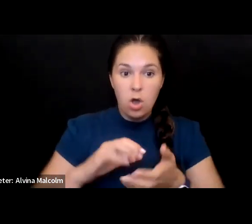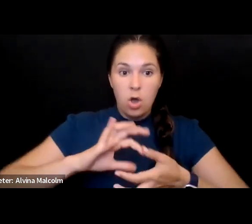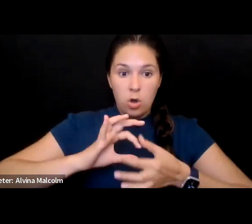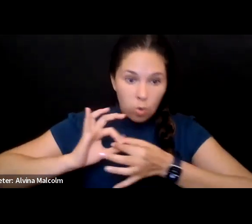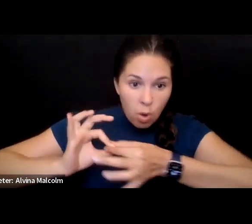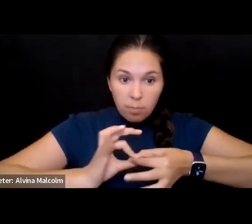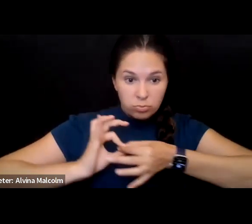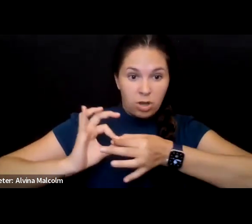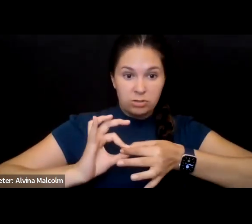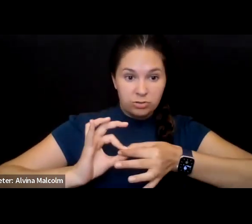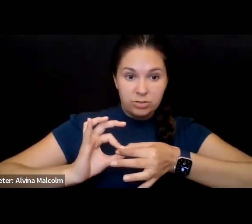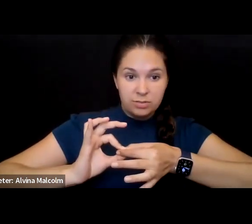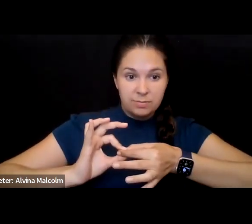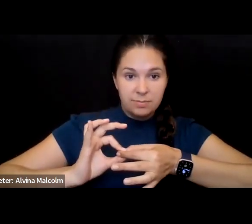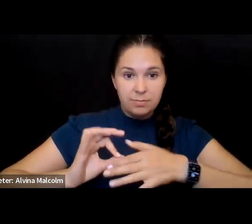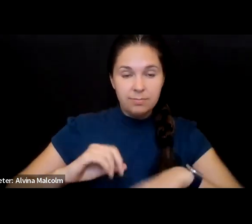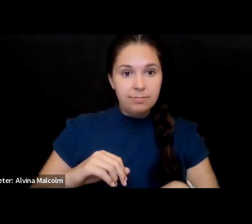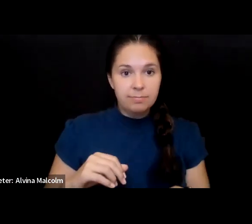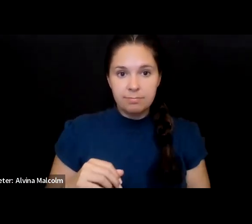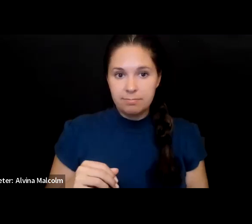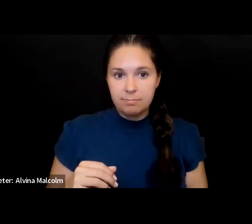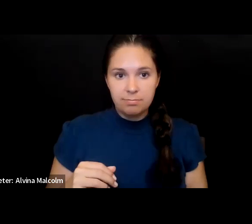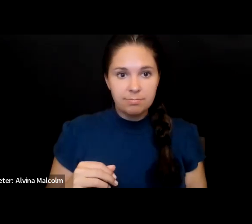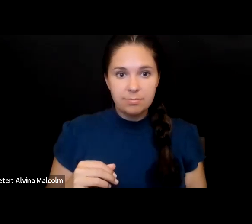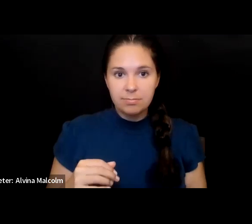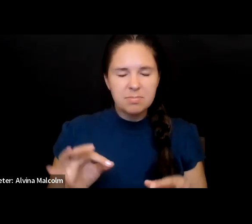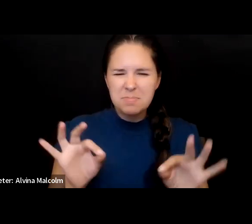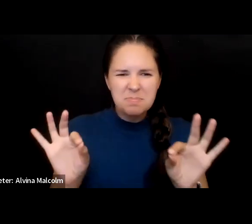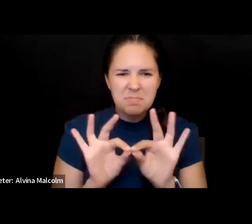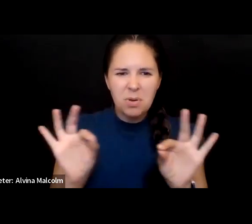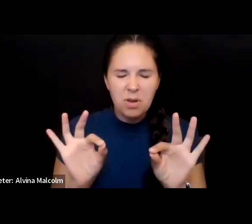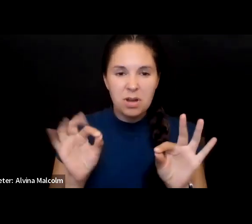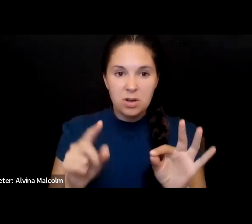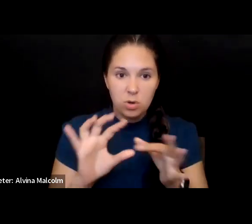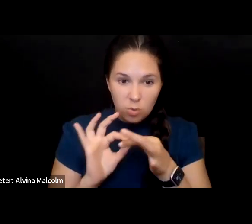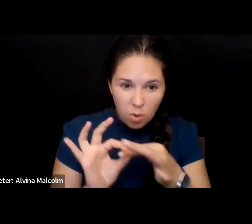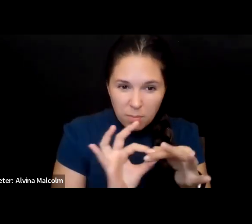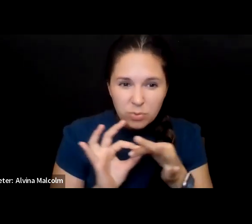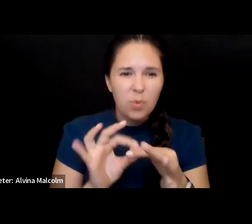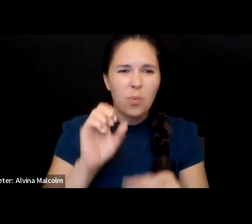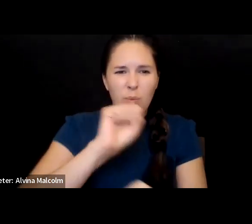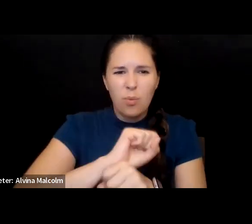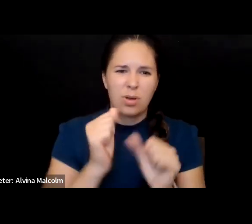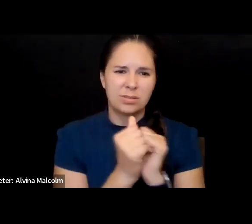a hurricane and fires are the same, I